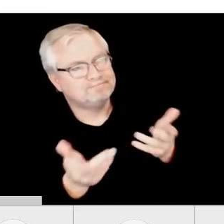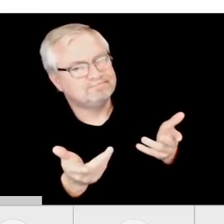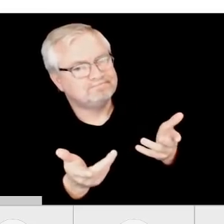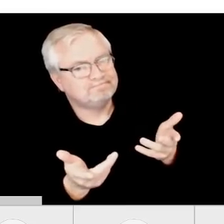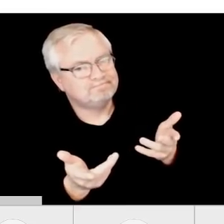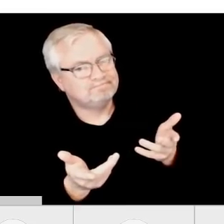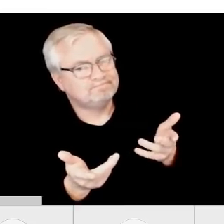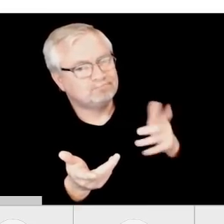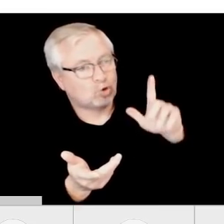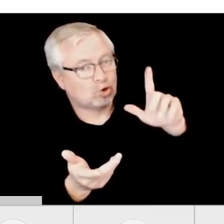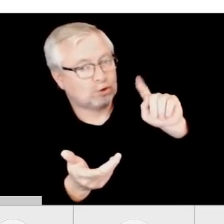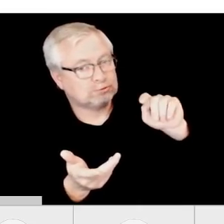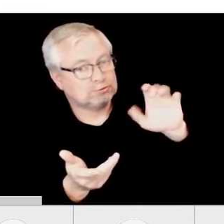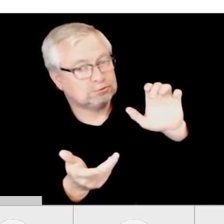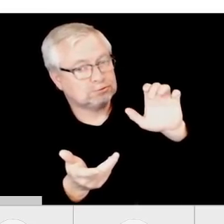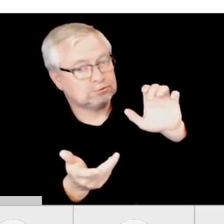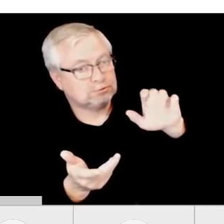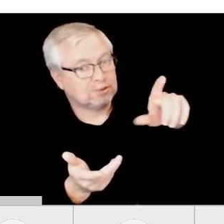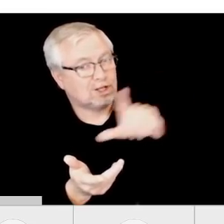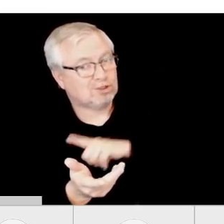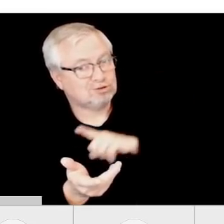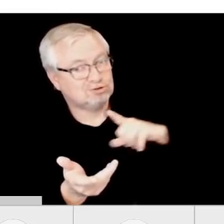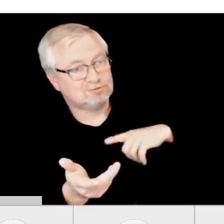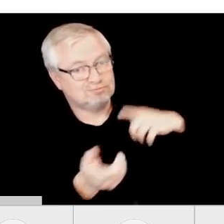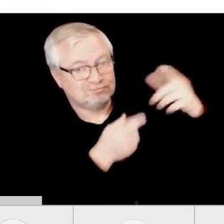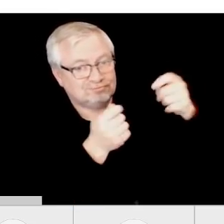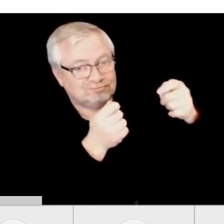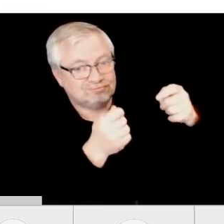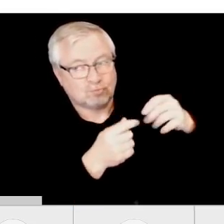this data could be out of indicate really quickly.